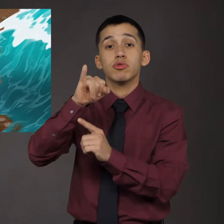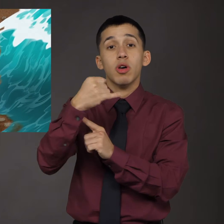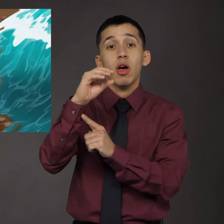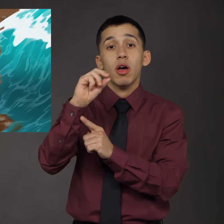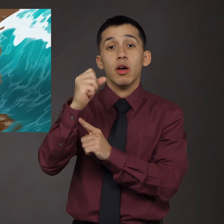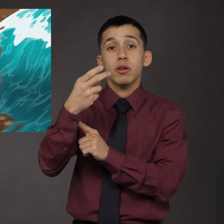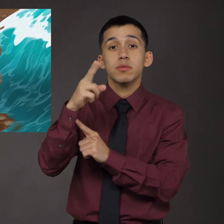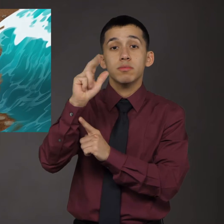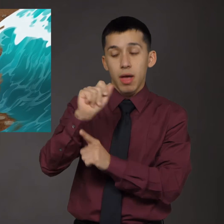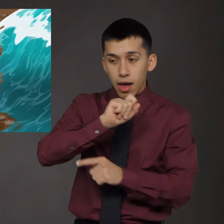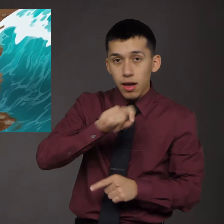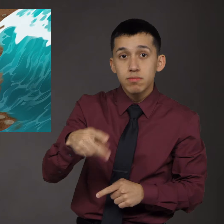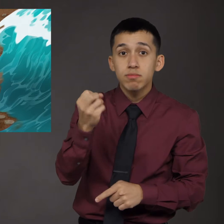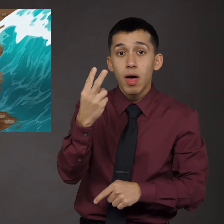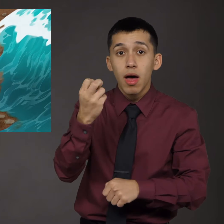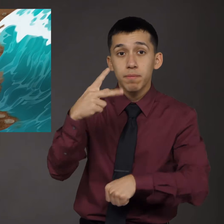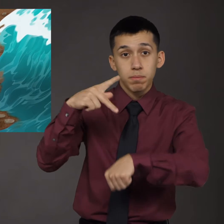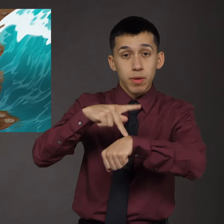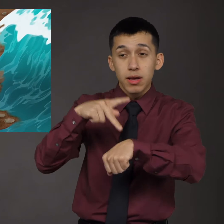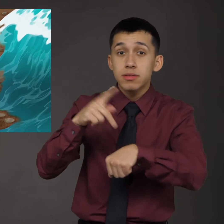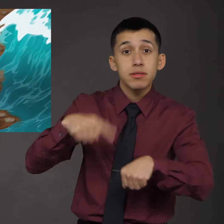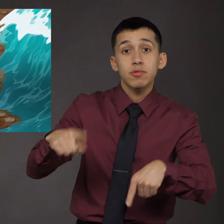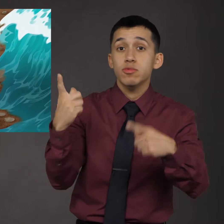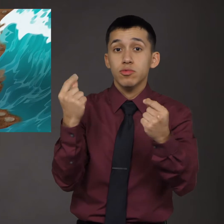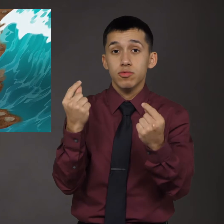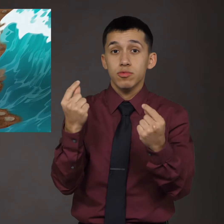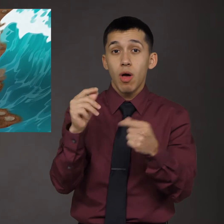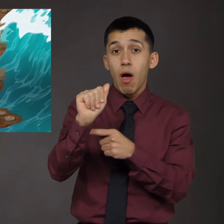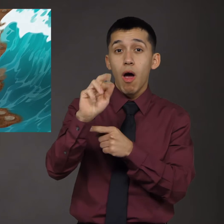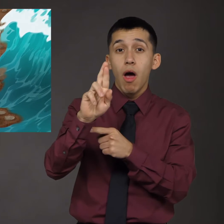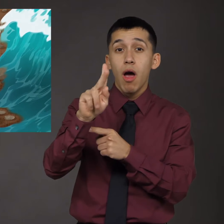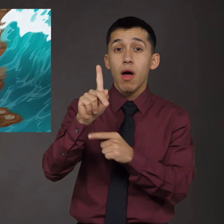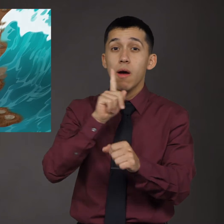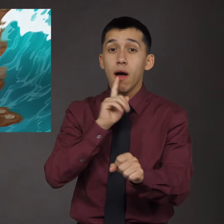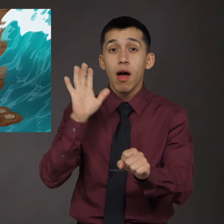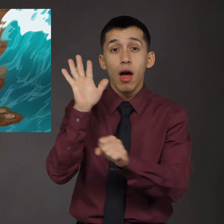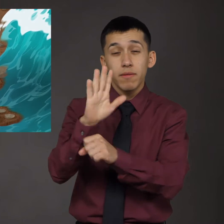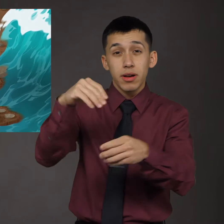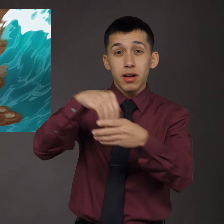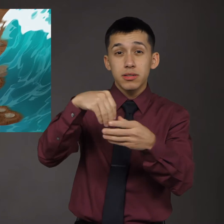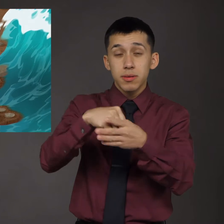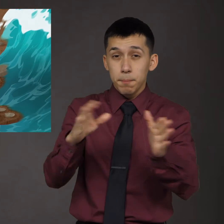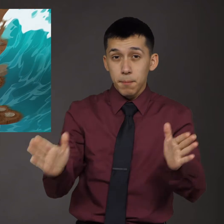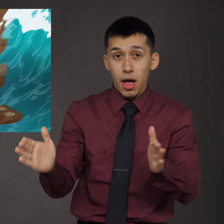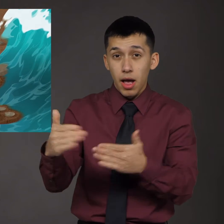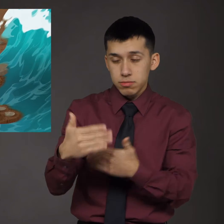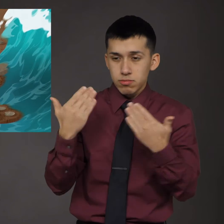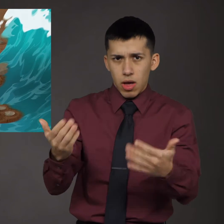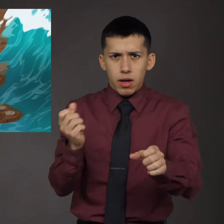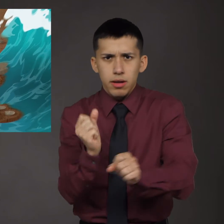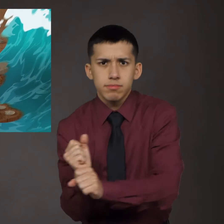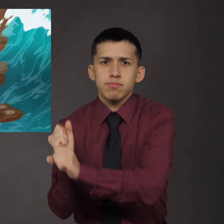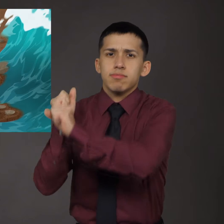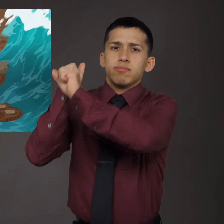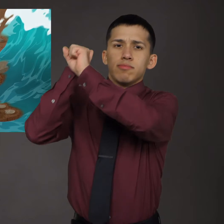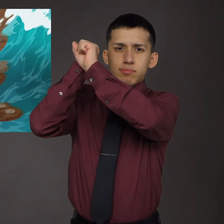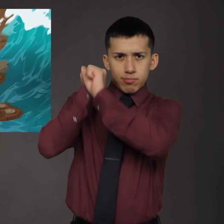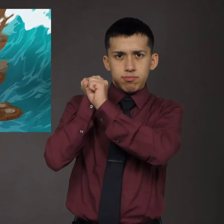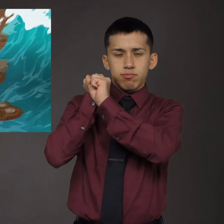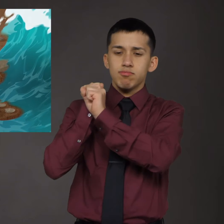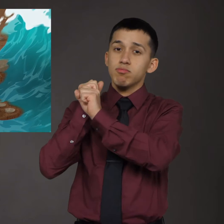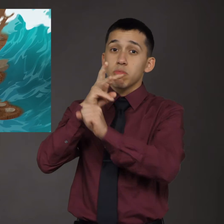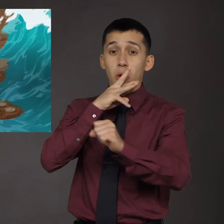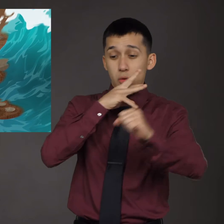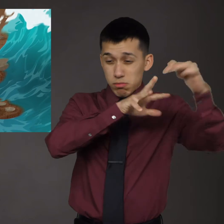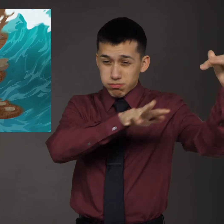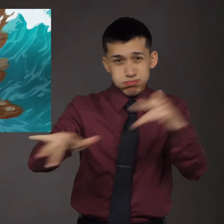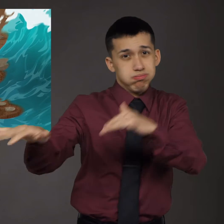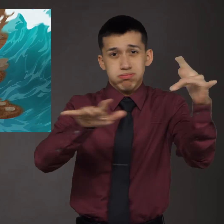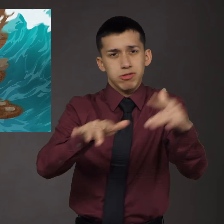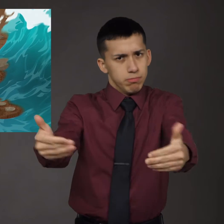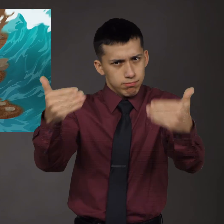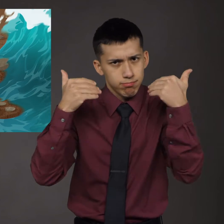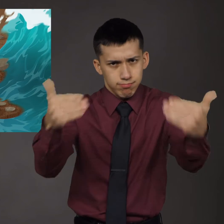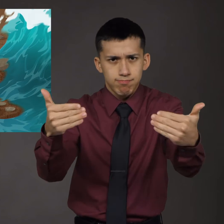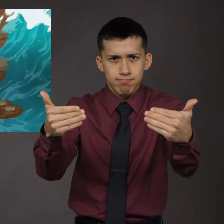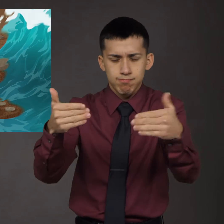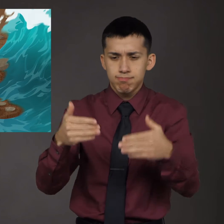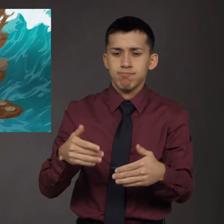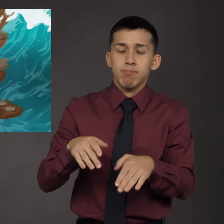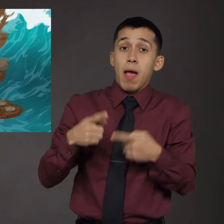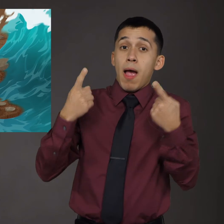Joshua asked 12 priests to take the ark of the covenant and walk into the water.